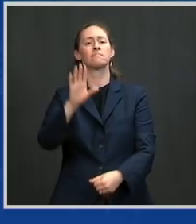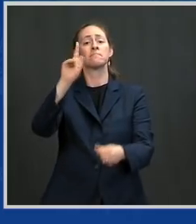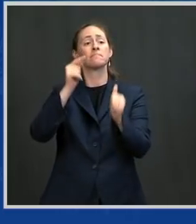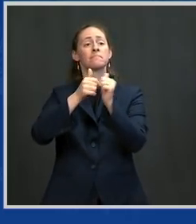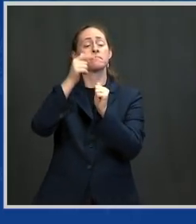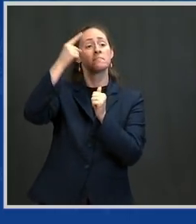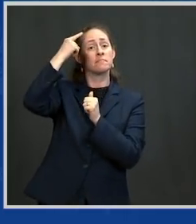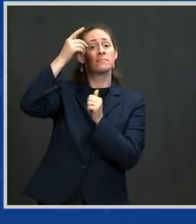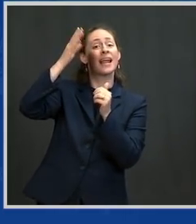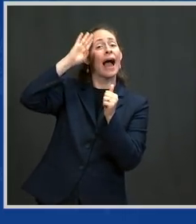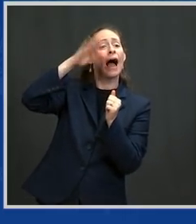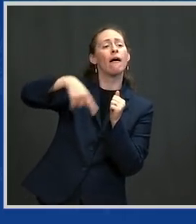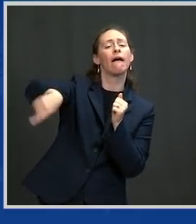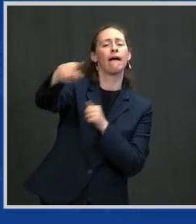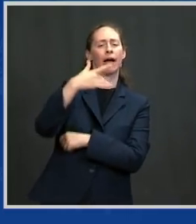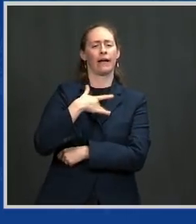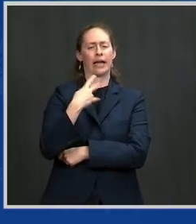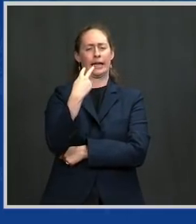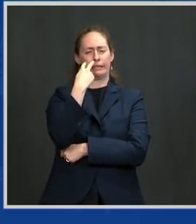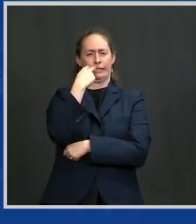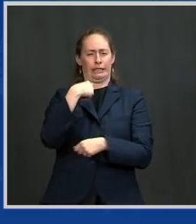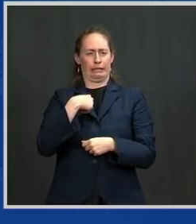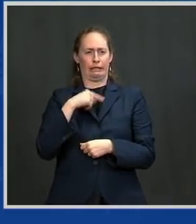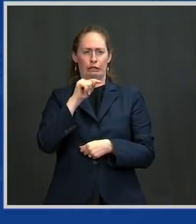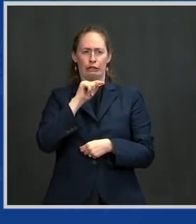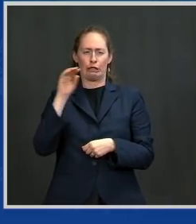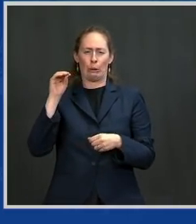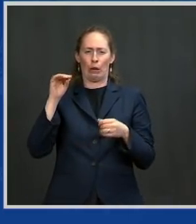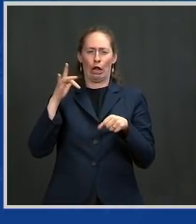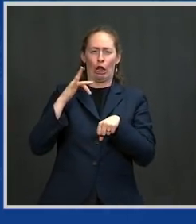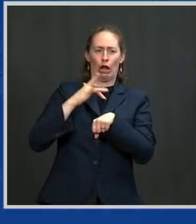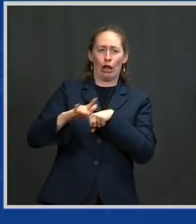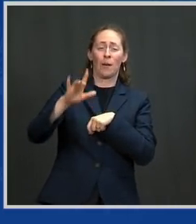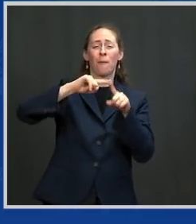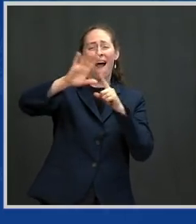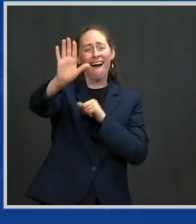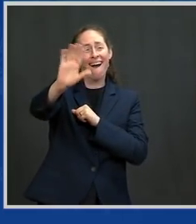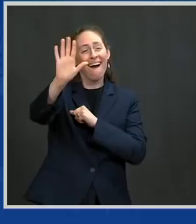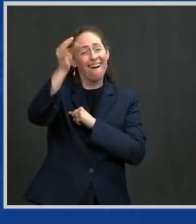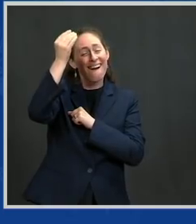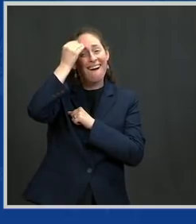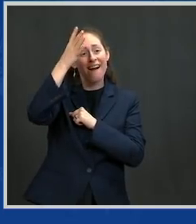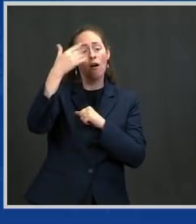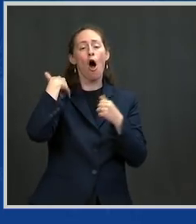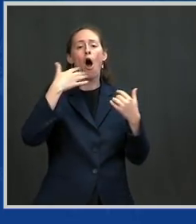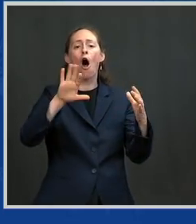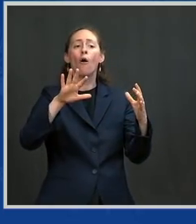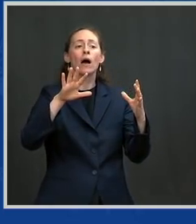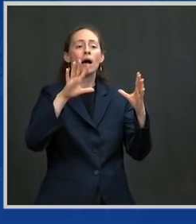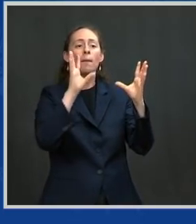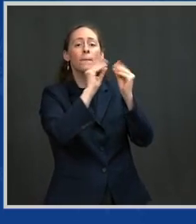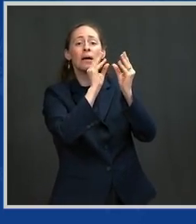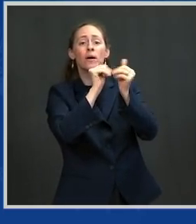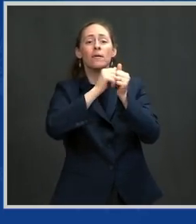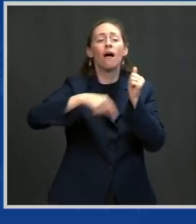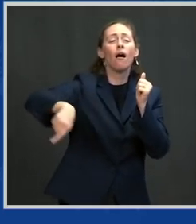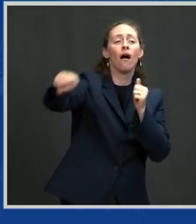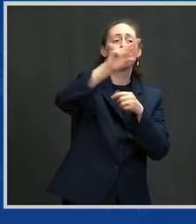it's just soon enough. Everyone that I've spoken to, privately and publicly.